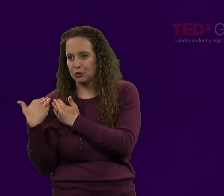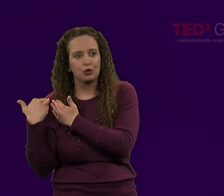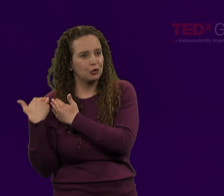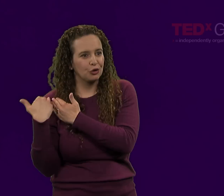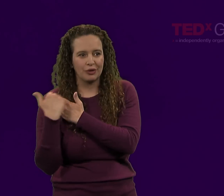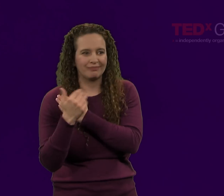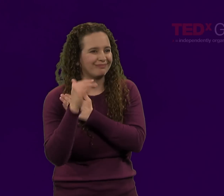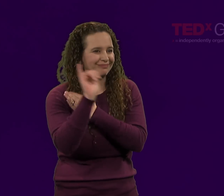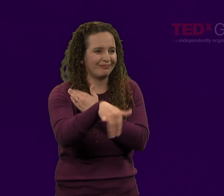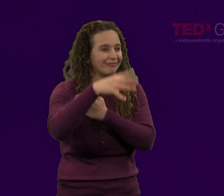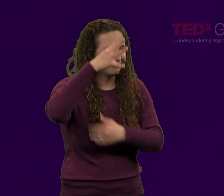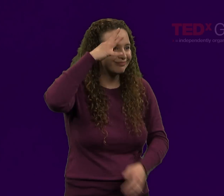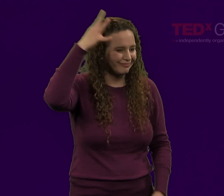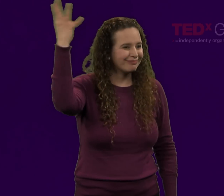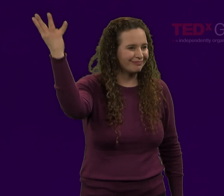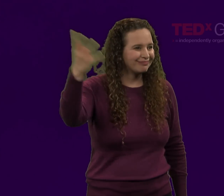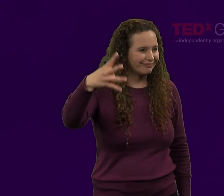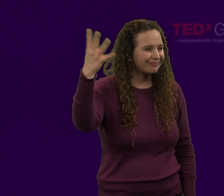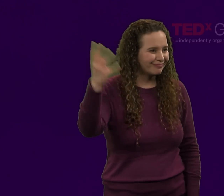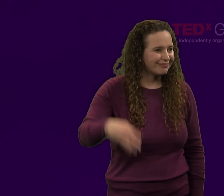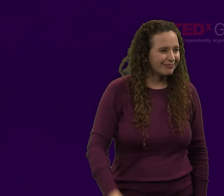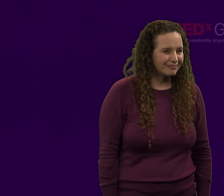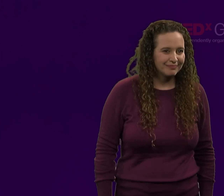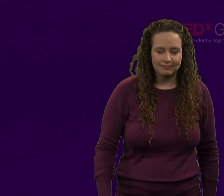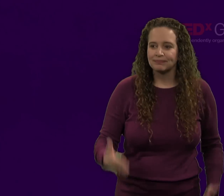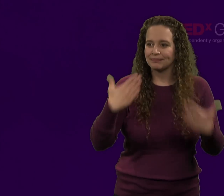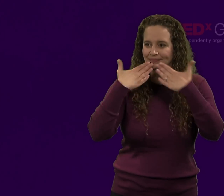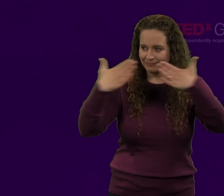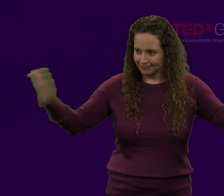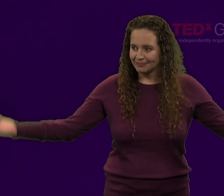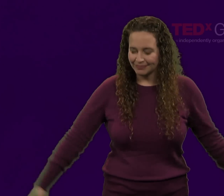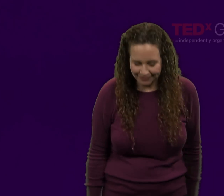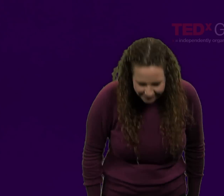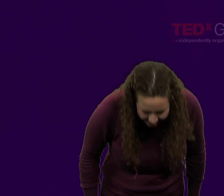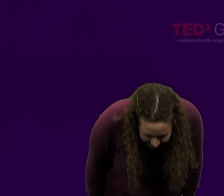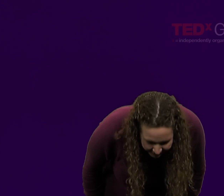and it is indeed, a fallacy. Thank you very much.